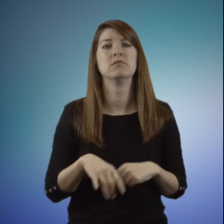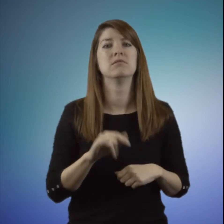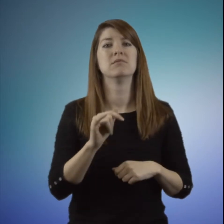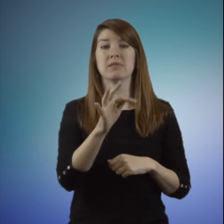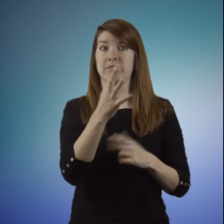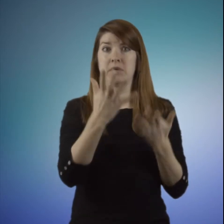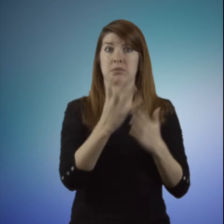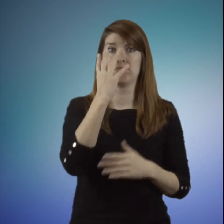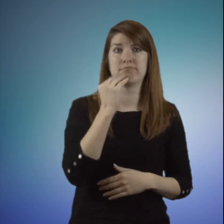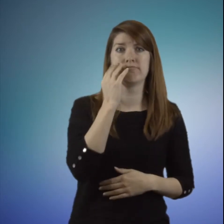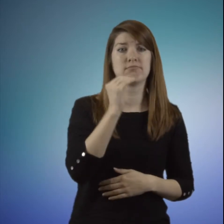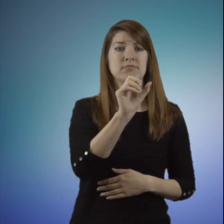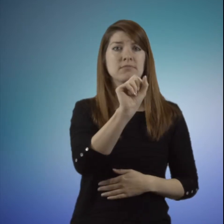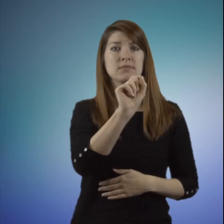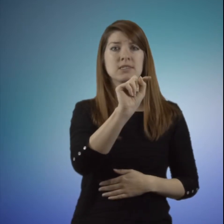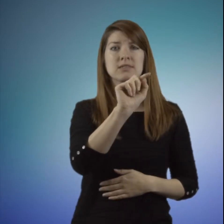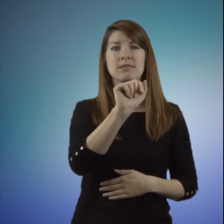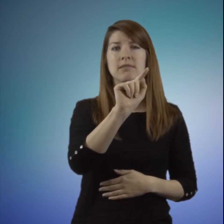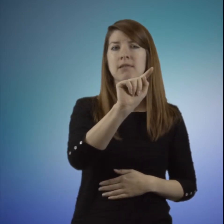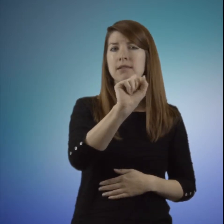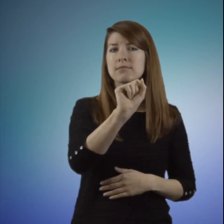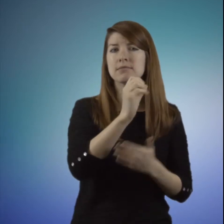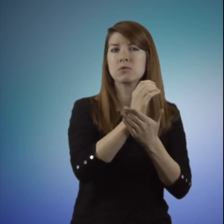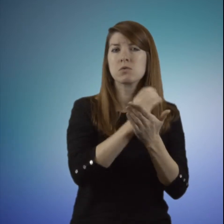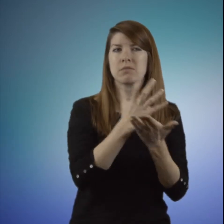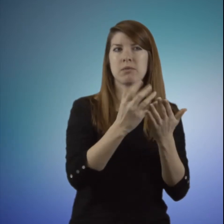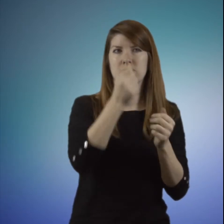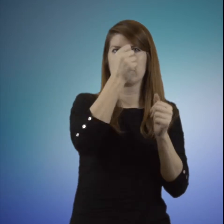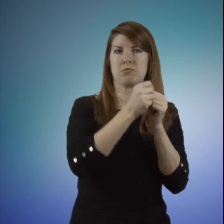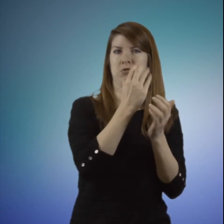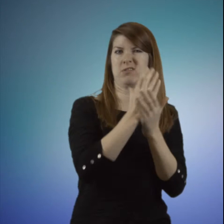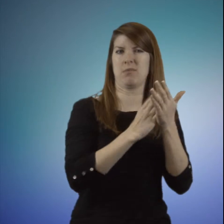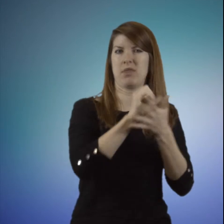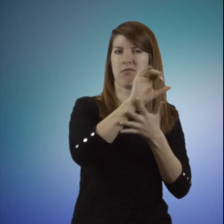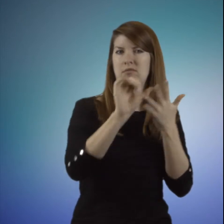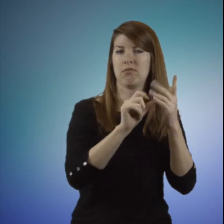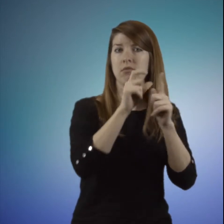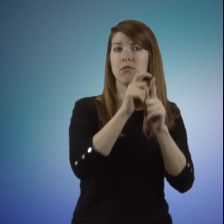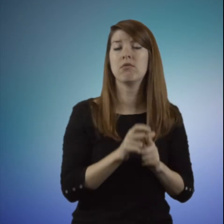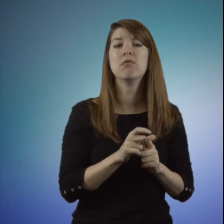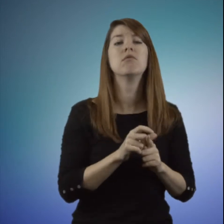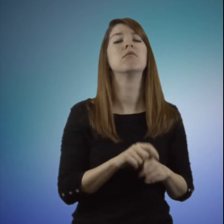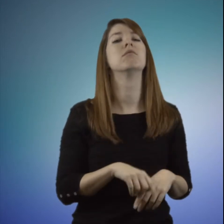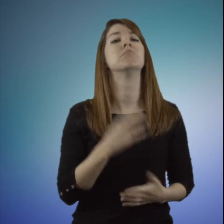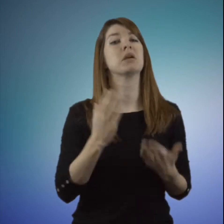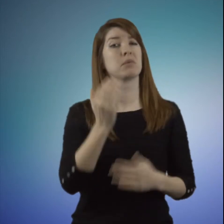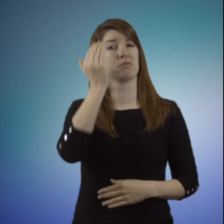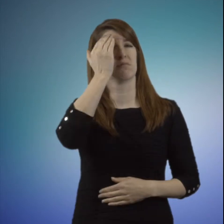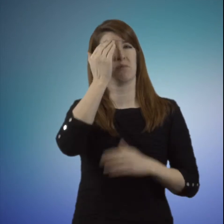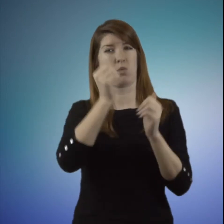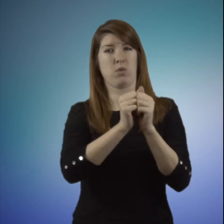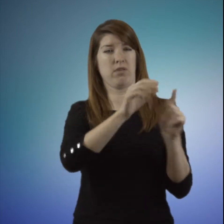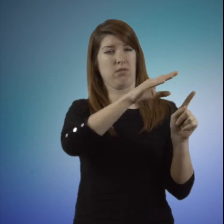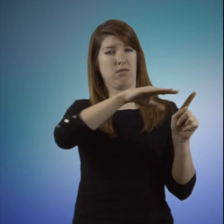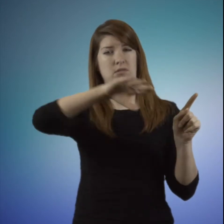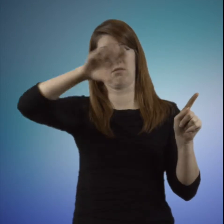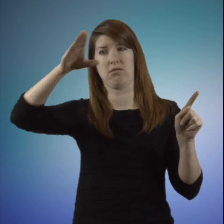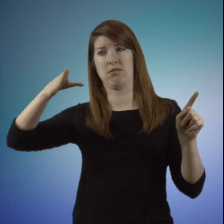You might remember these definitions, but, you might also be familiar with the bell curve when you were in school.